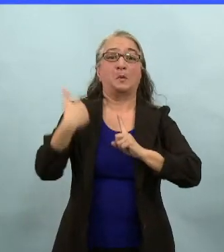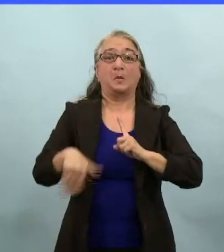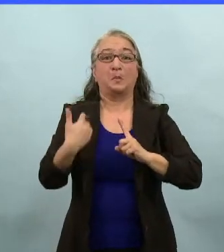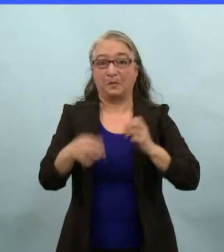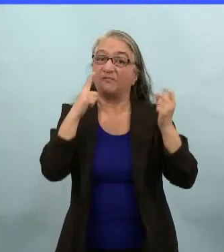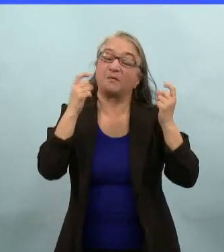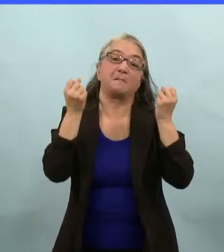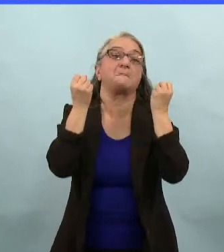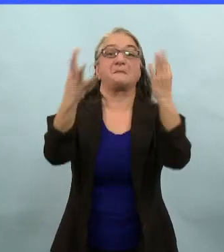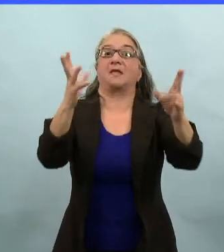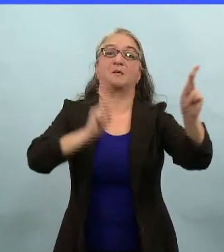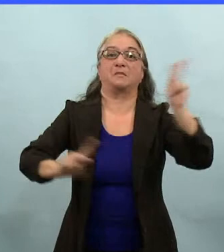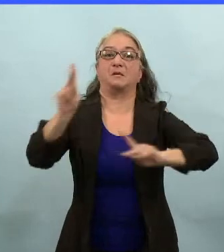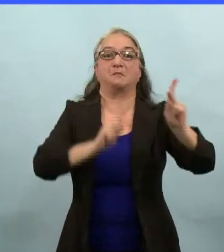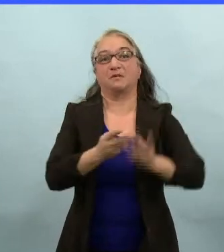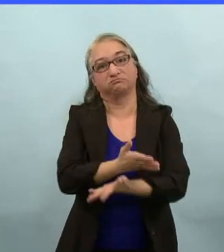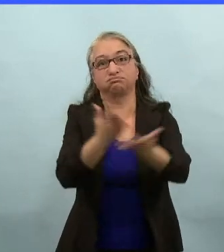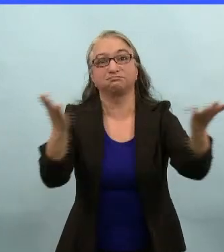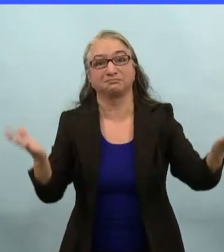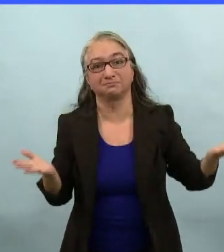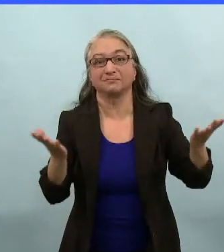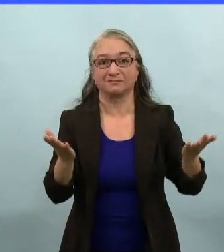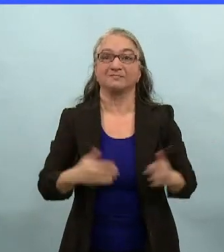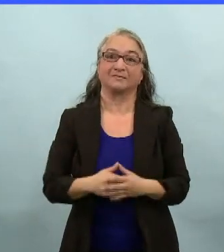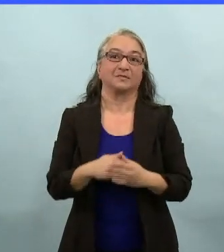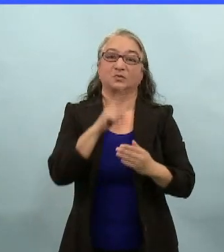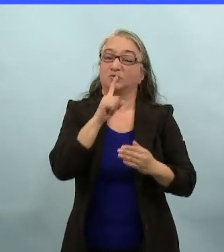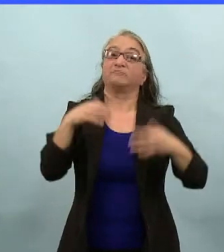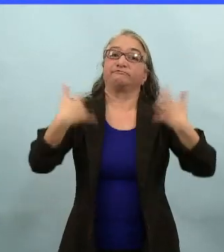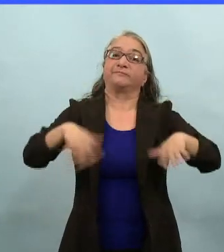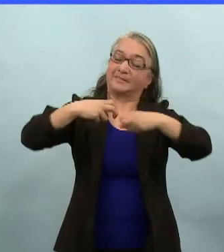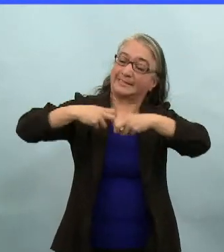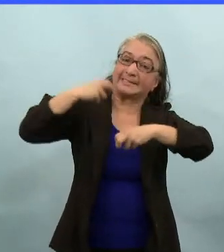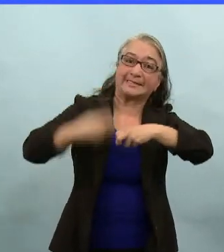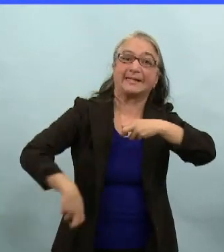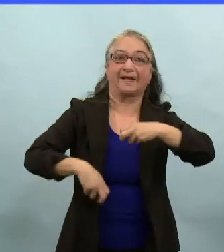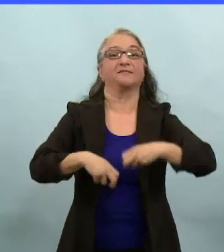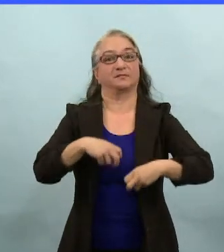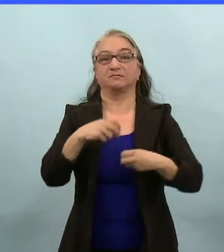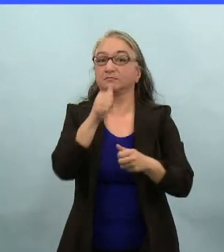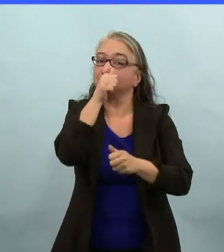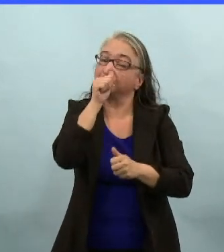and have caused significant unintended impacts including the decline in mental health